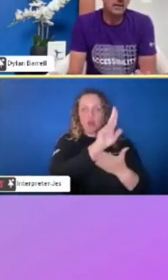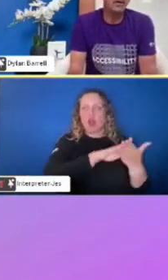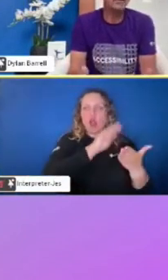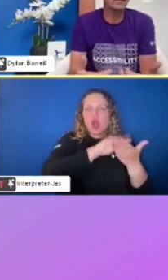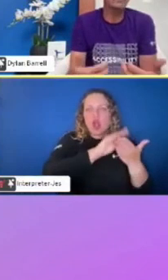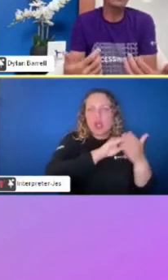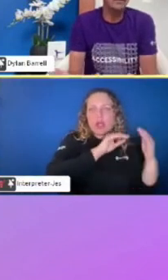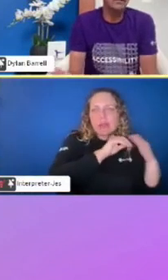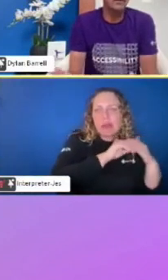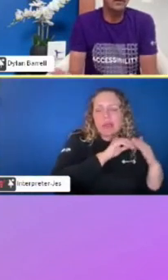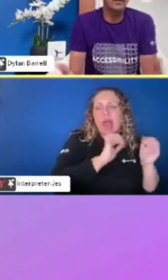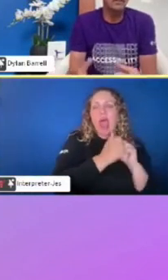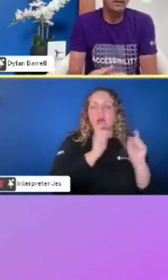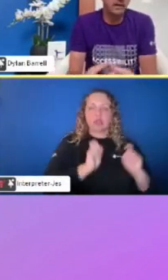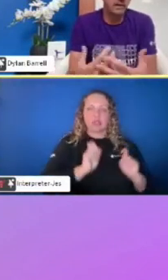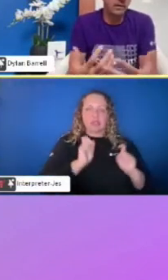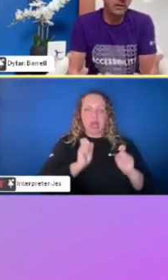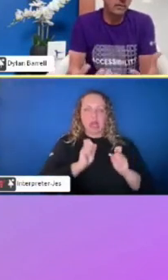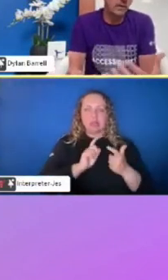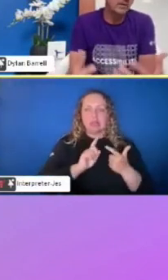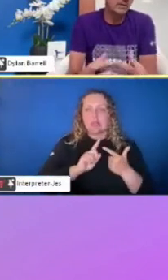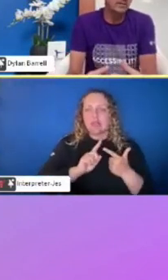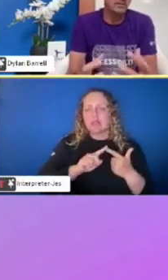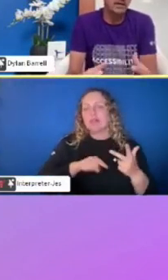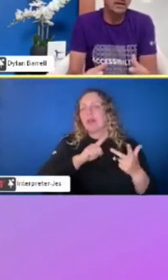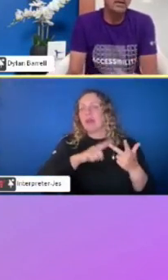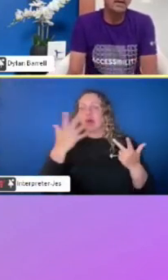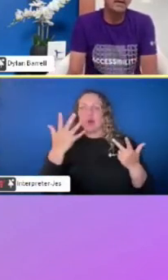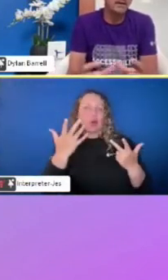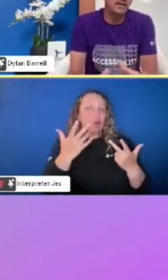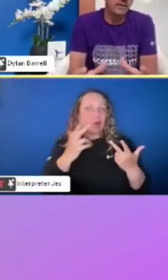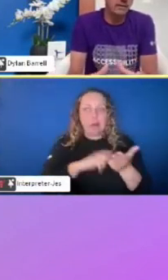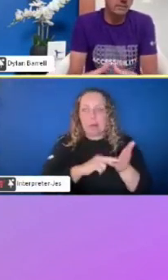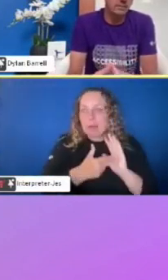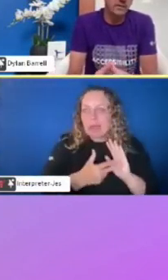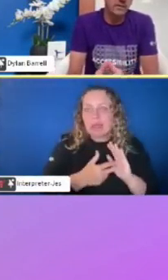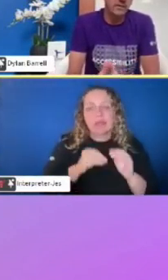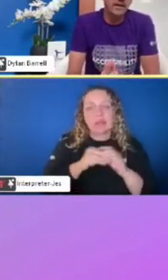learning how to test for accessibility, learning what accessibility meant in the development process,